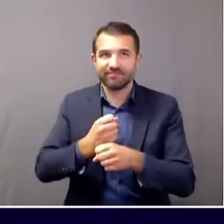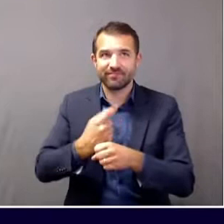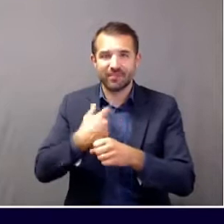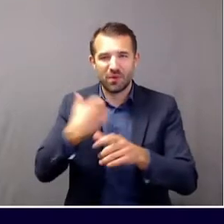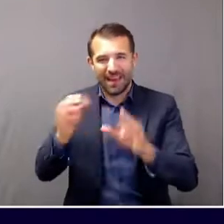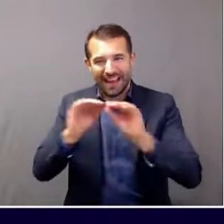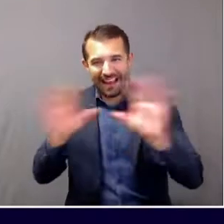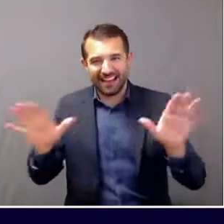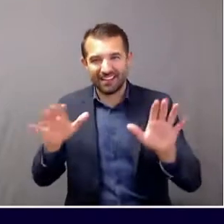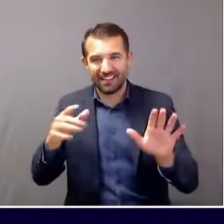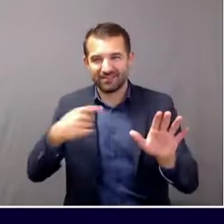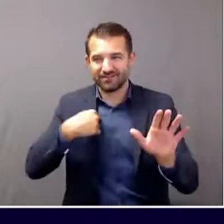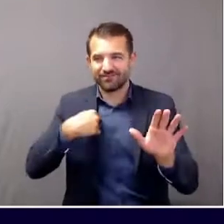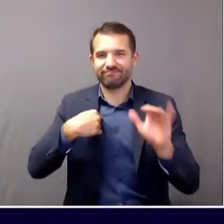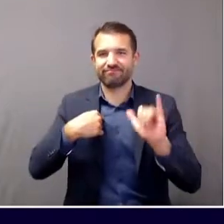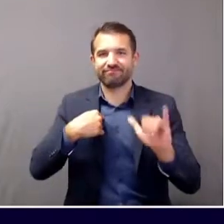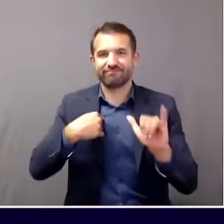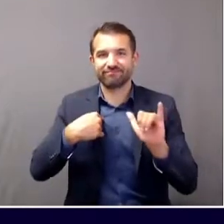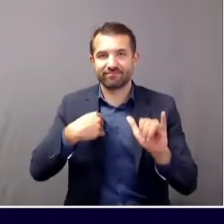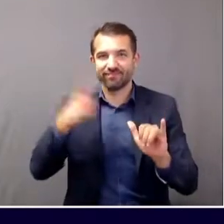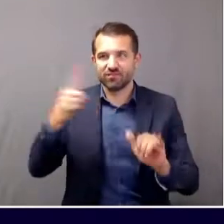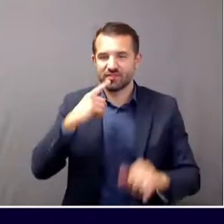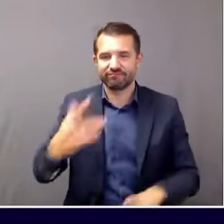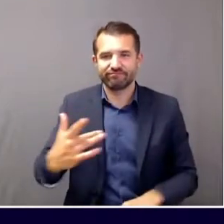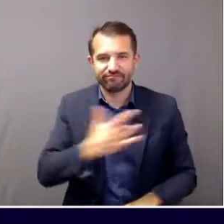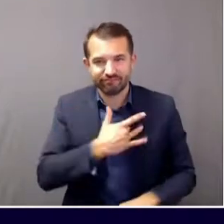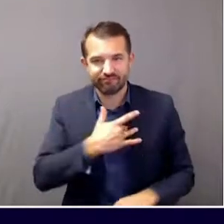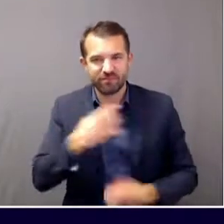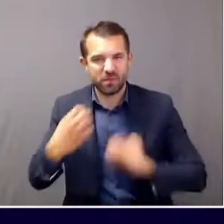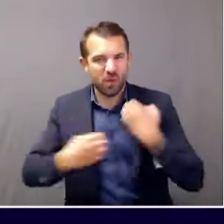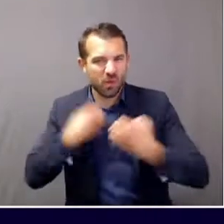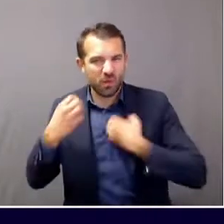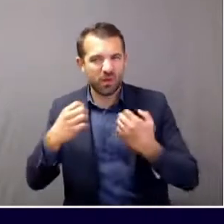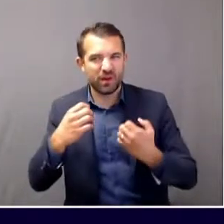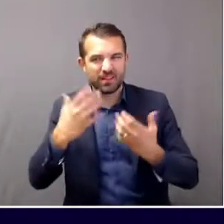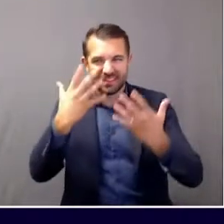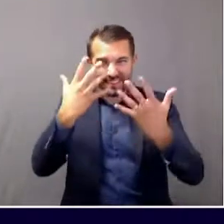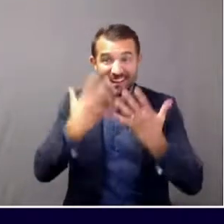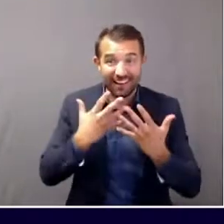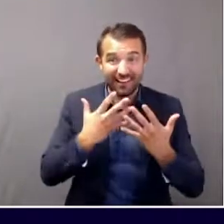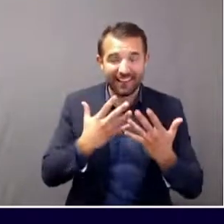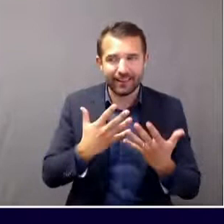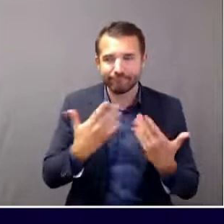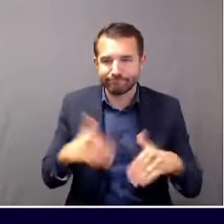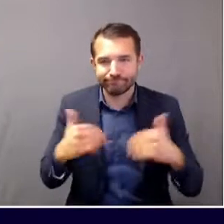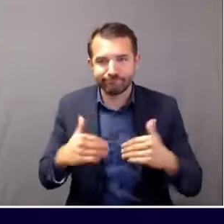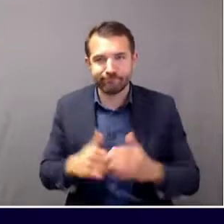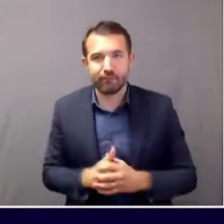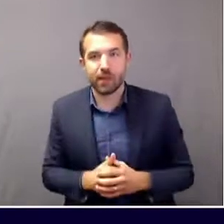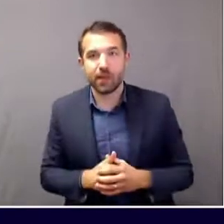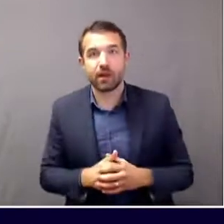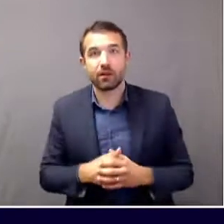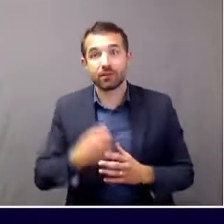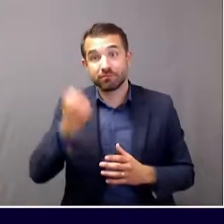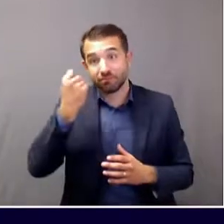no the the emotional toll that that technology men had on him